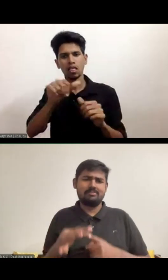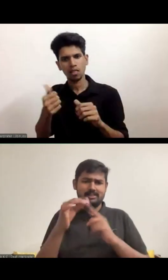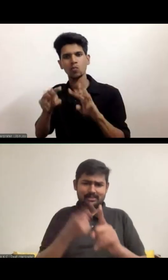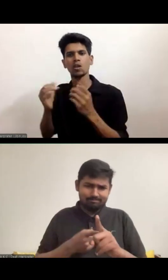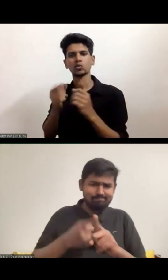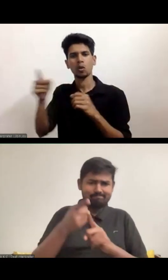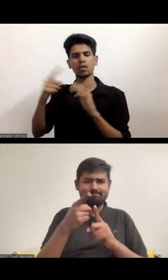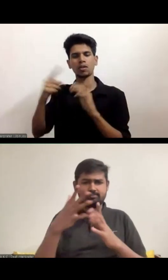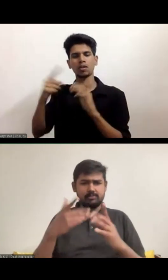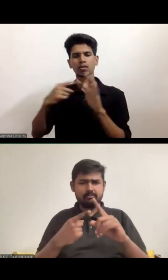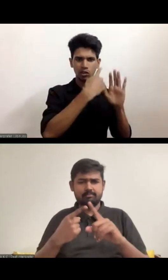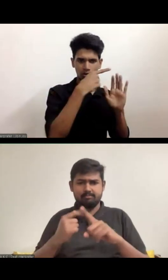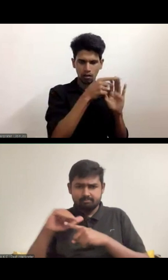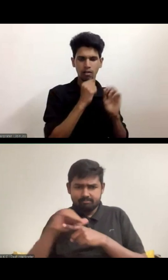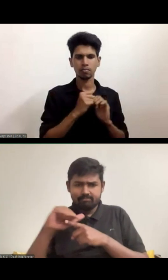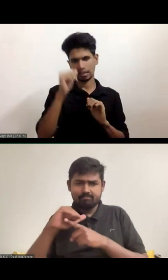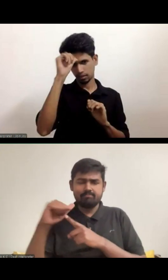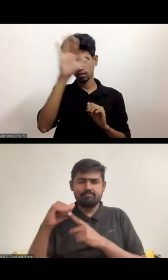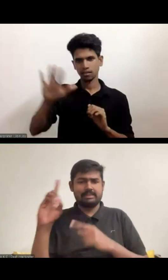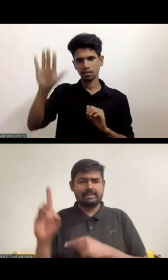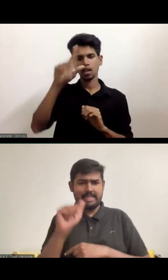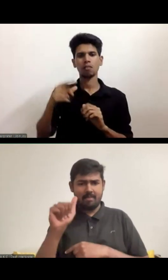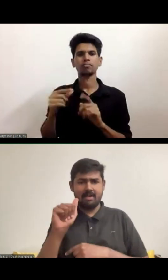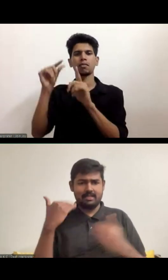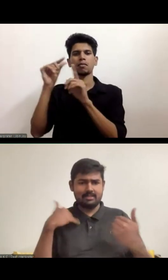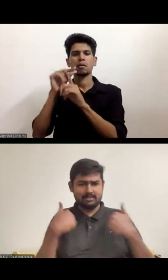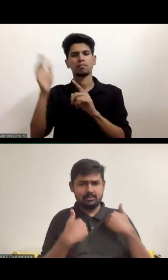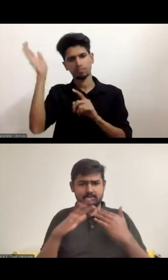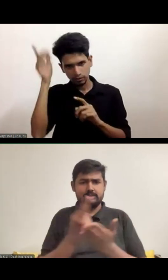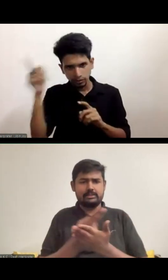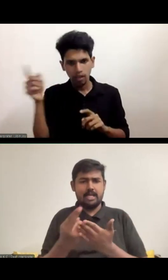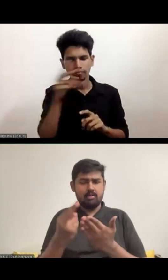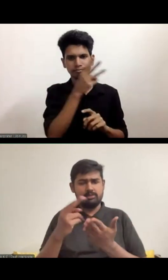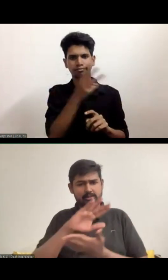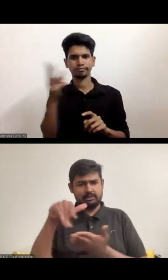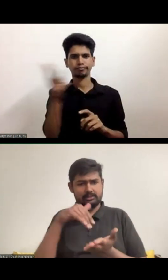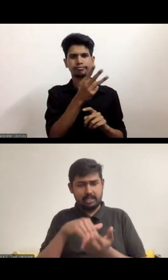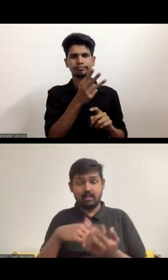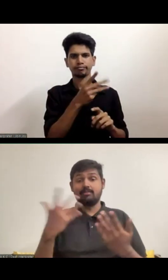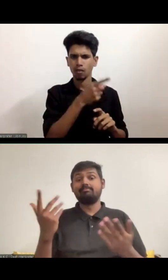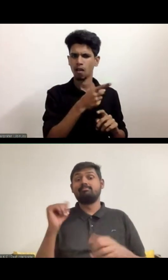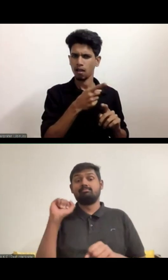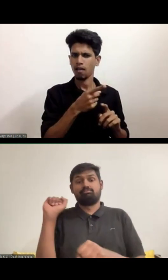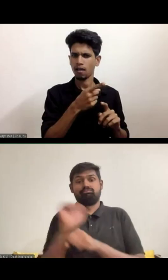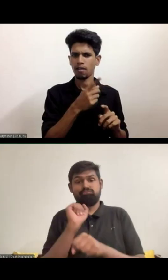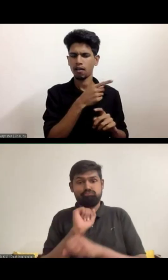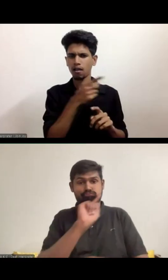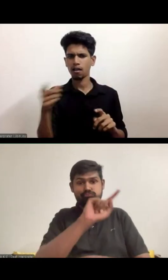Pakistan, and Nepal to broaden that idea of strengthening the disability voice.